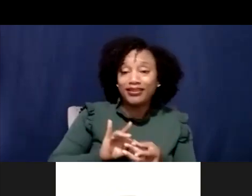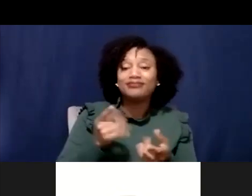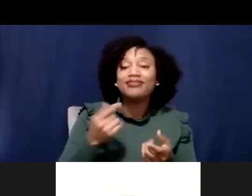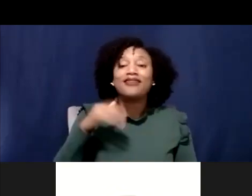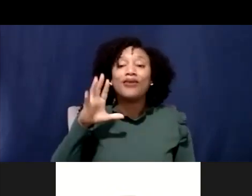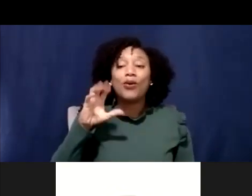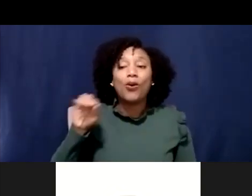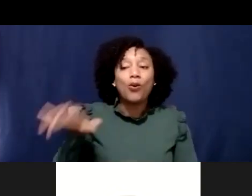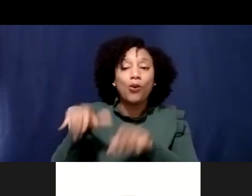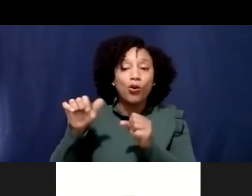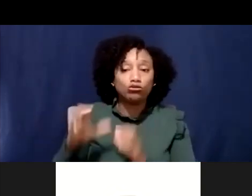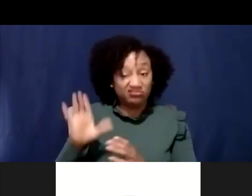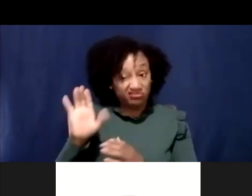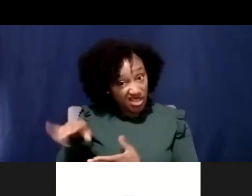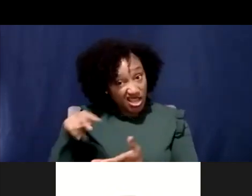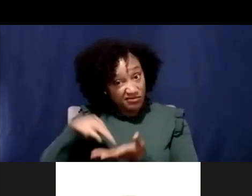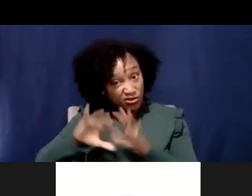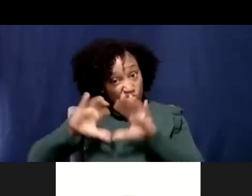Does that count as a group project?